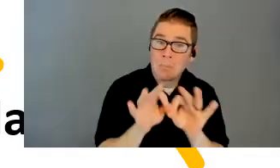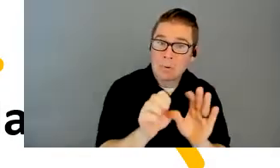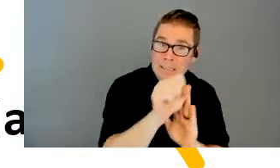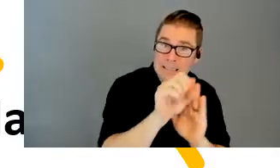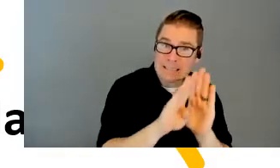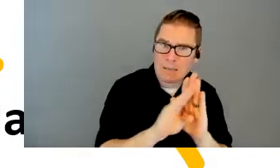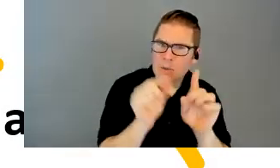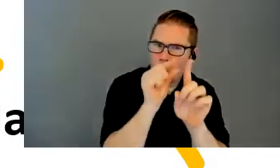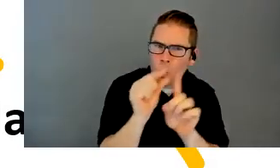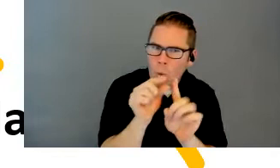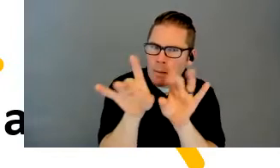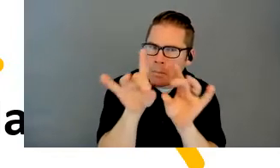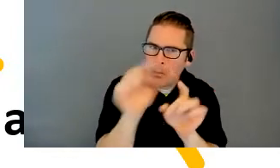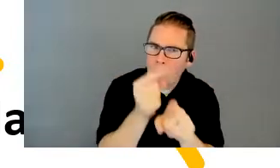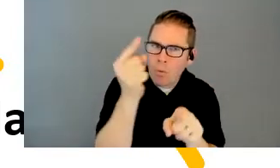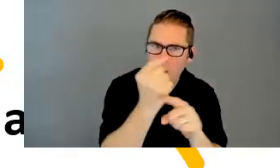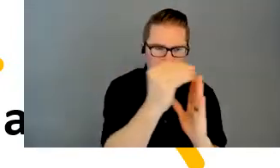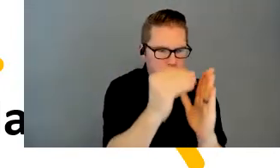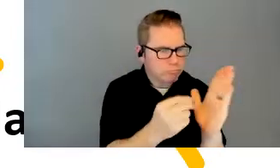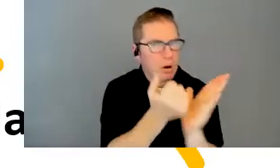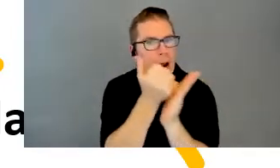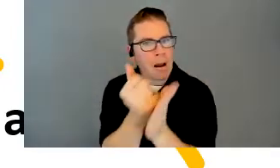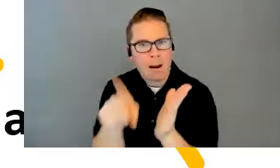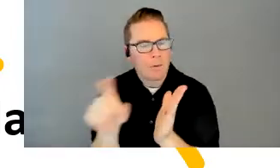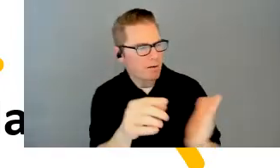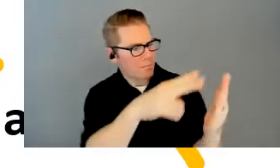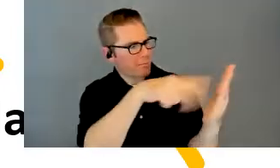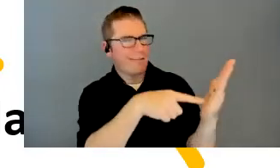and they're wanted to be there, that your syllabus is supportive